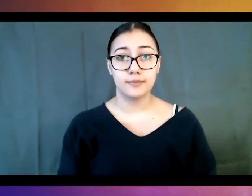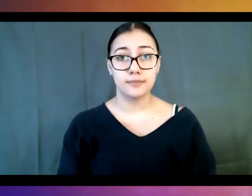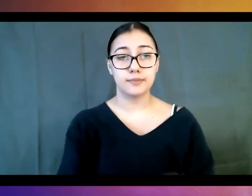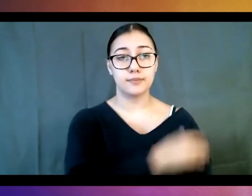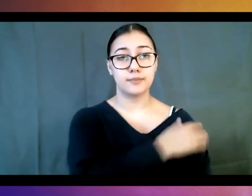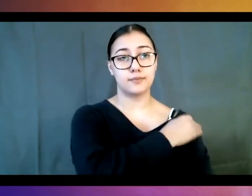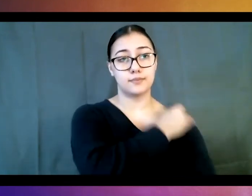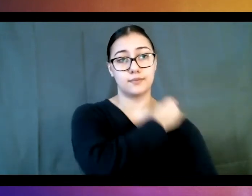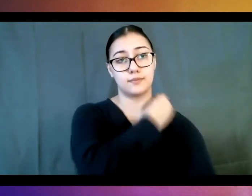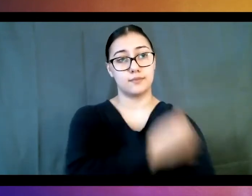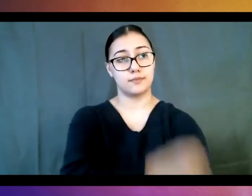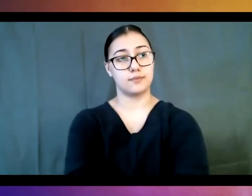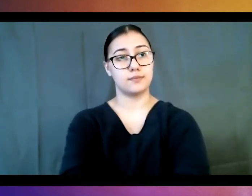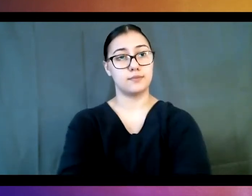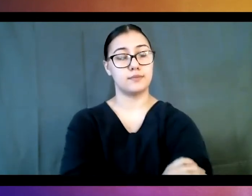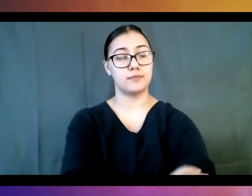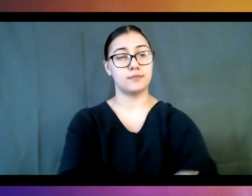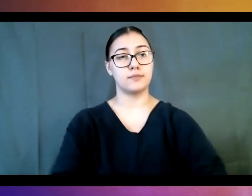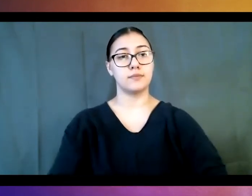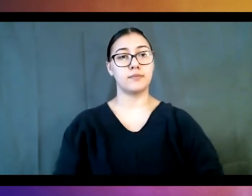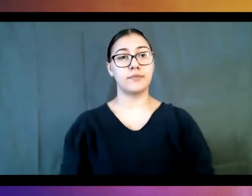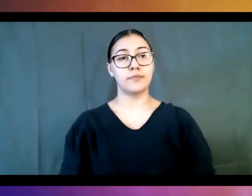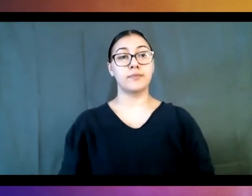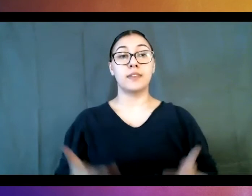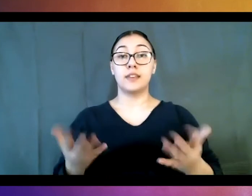And finally, the types of public accommodation complaints